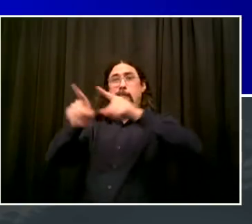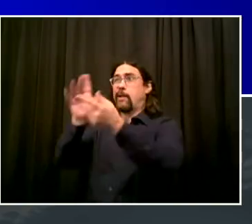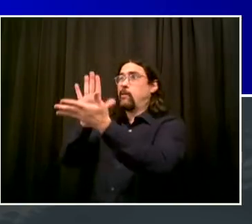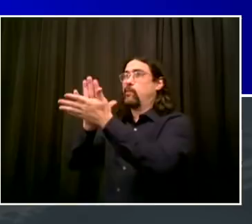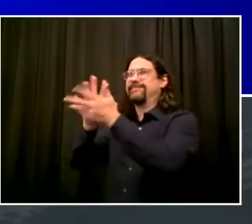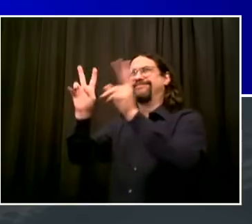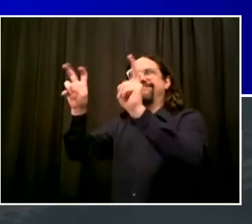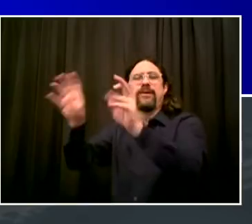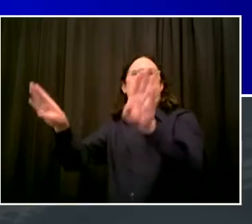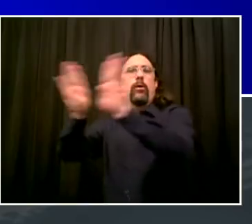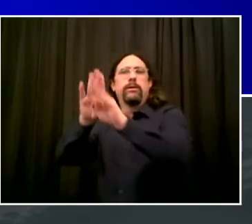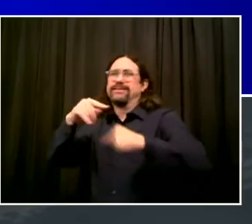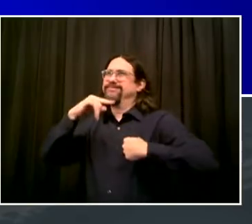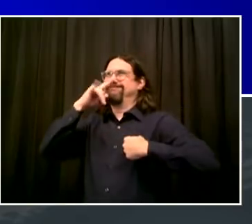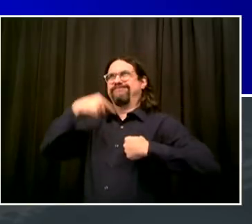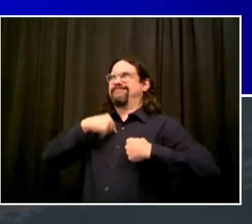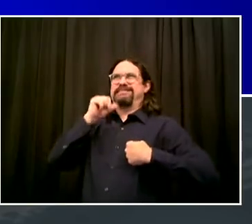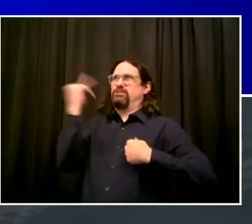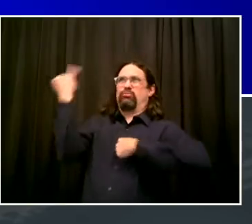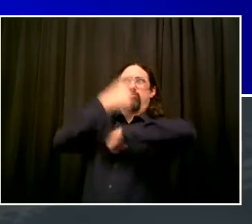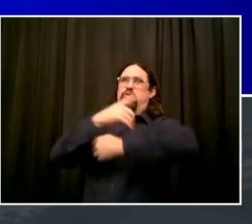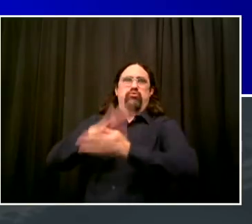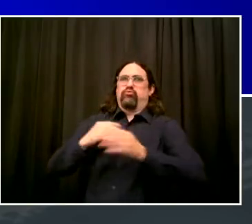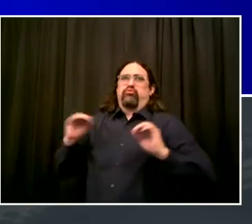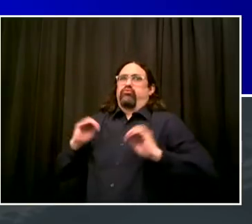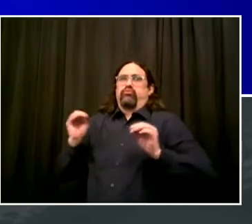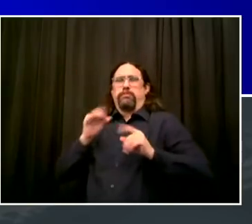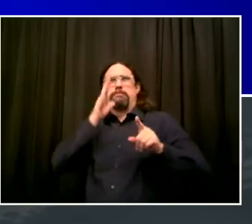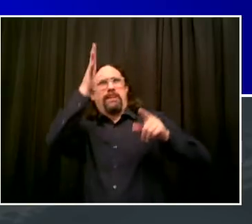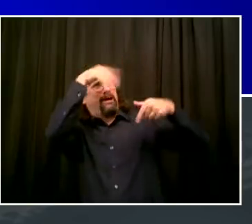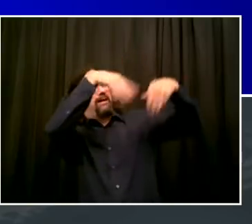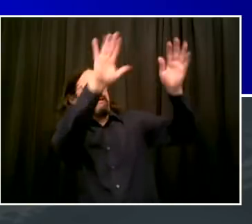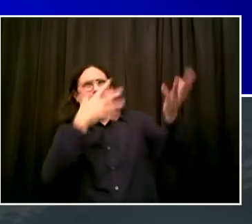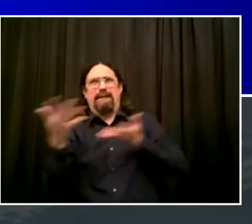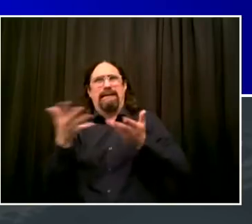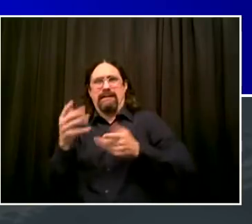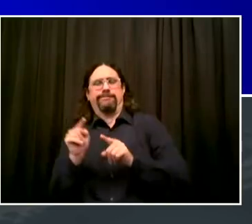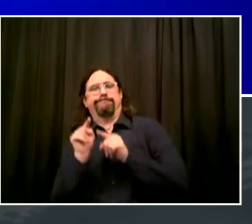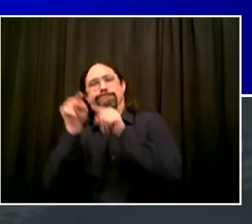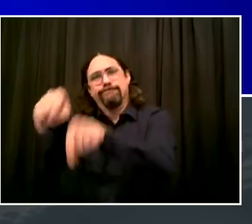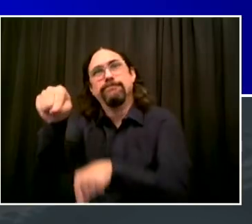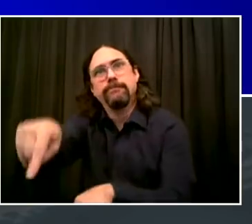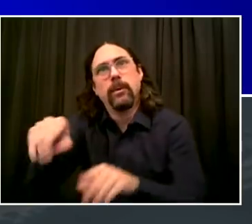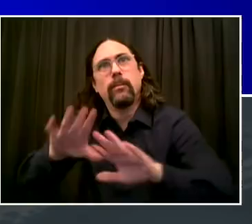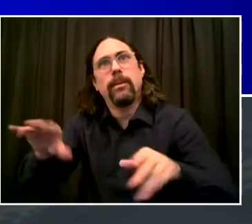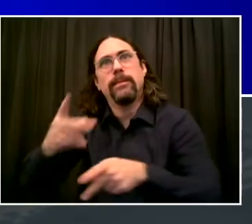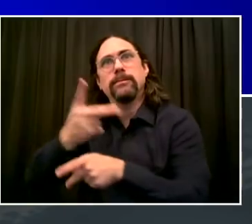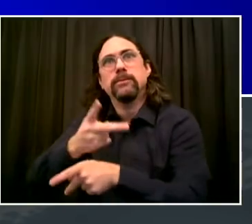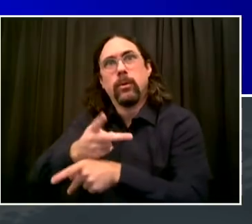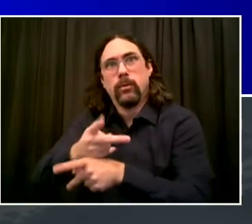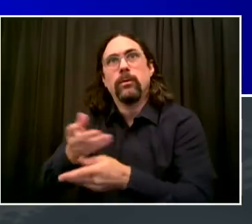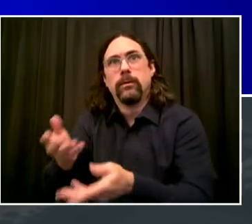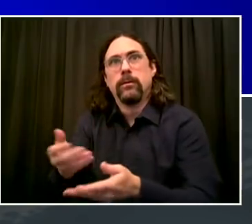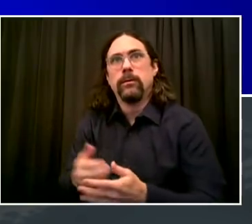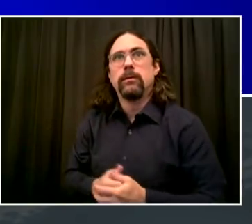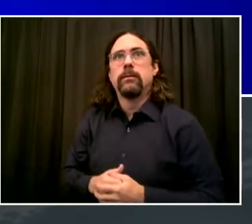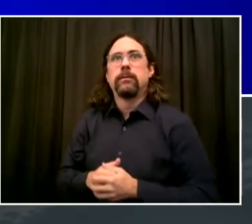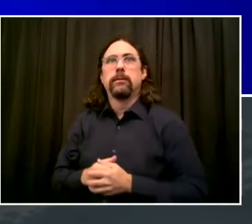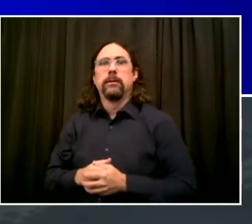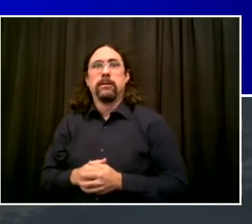BUT THEN, WE AIM TO GO FARTHER. WE GOT A LITTLE UNERD TWO MONTHS